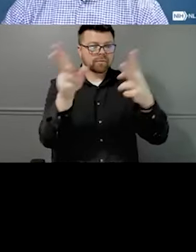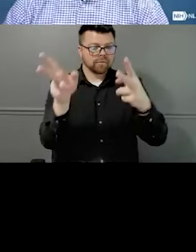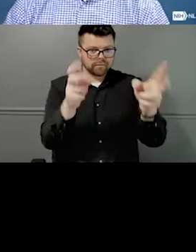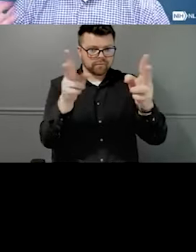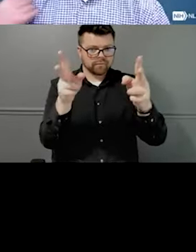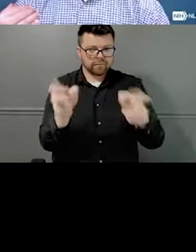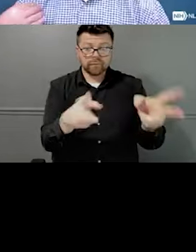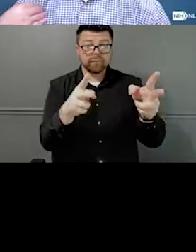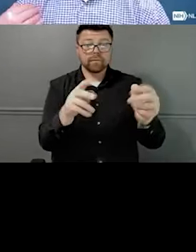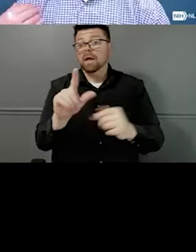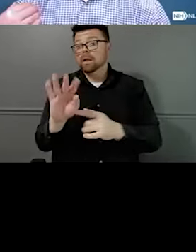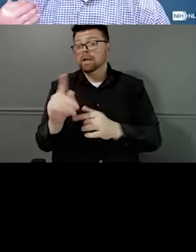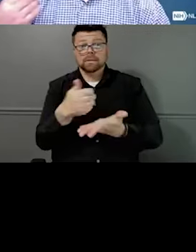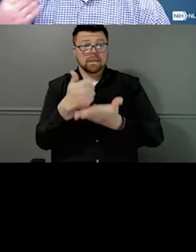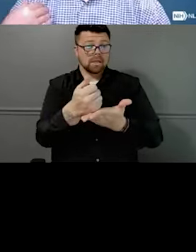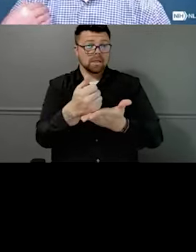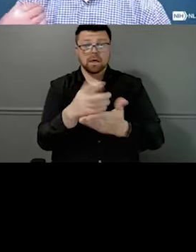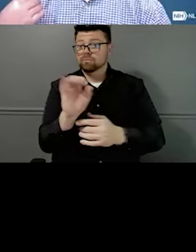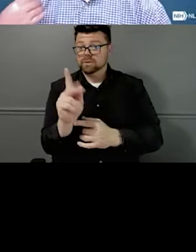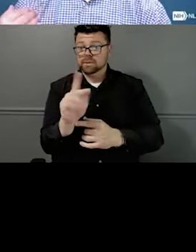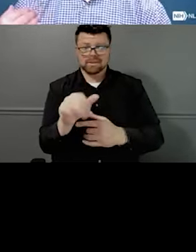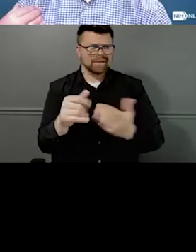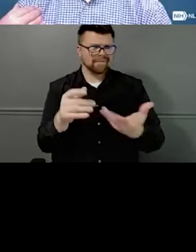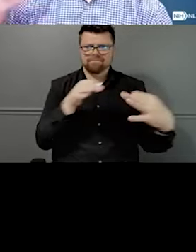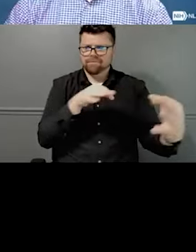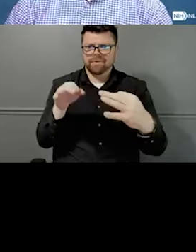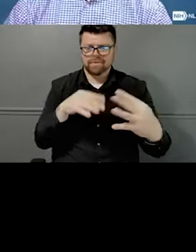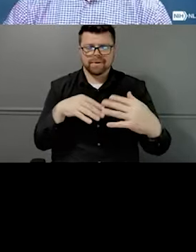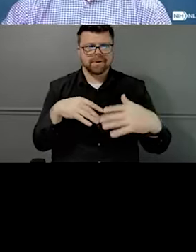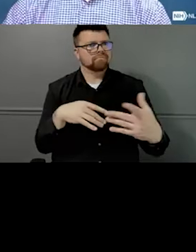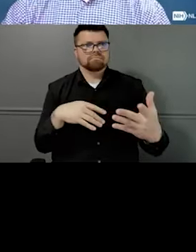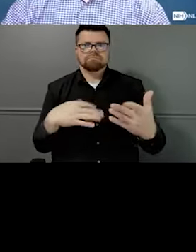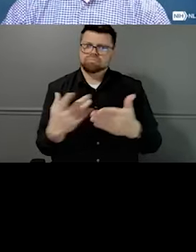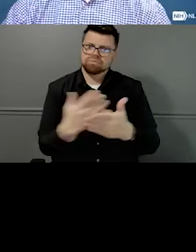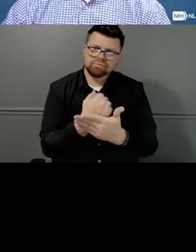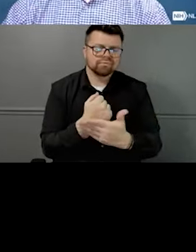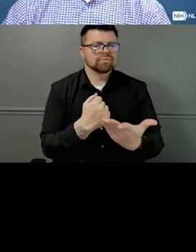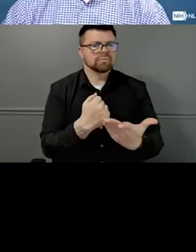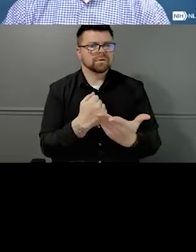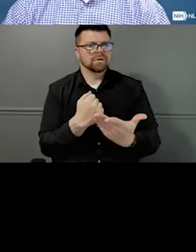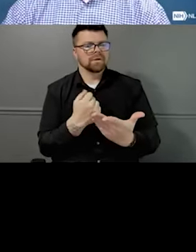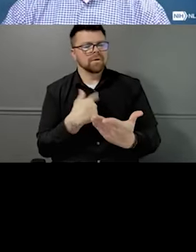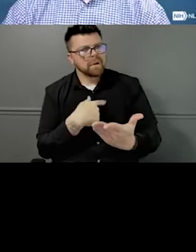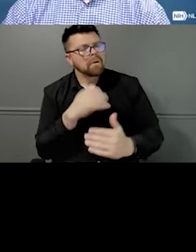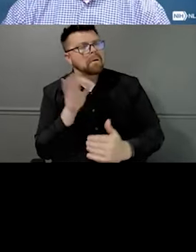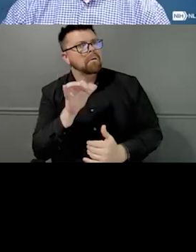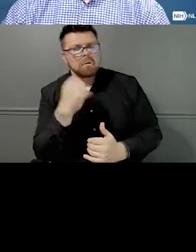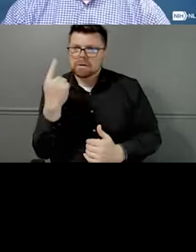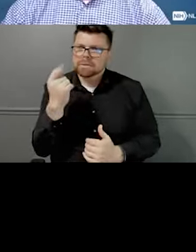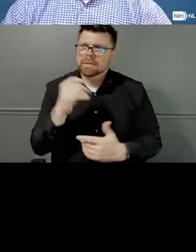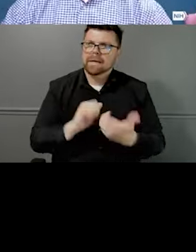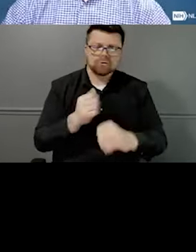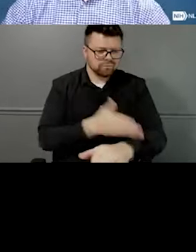this is where we really get the feedback that we listen to and understand on how to make sciENcv better.